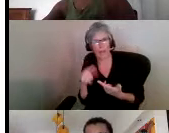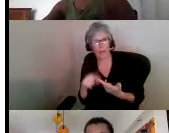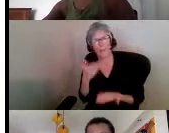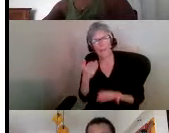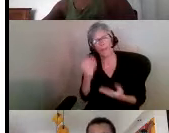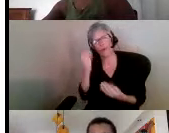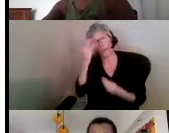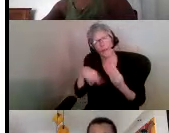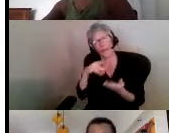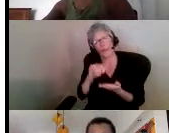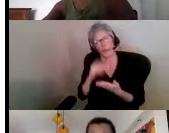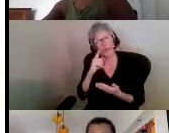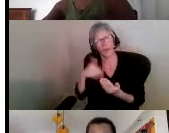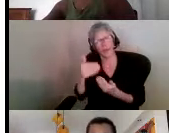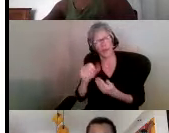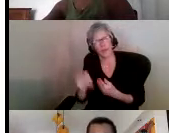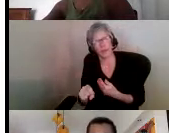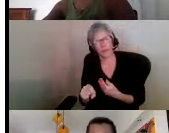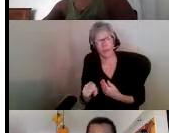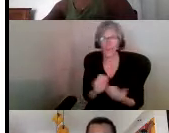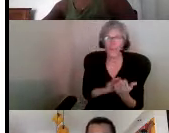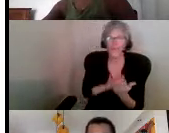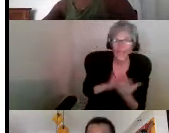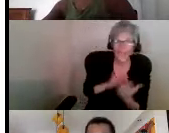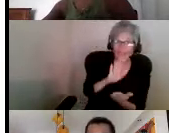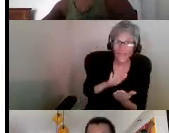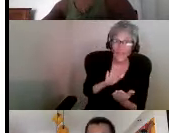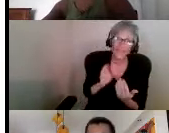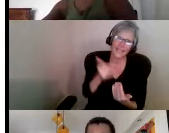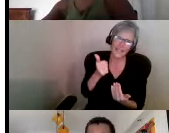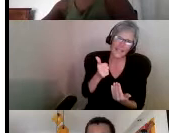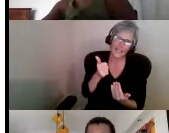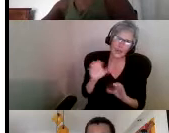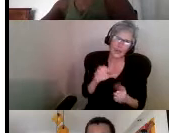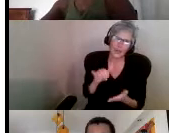face to face. It's easy to do those anonymously and confidentially people can just write on a